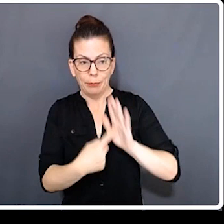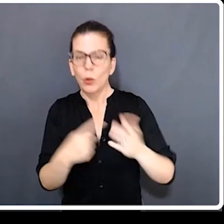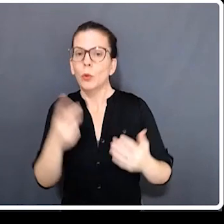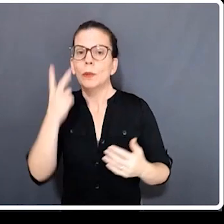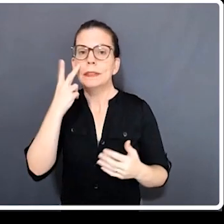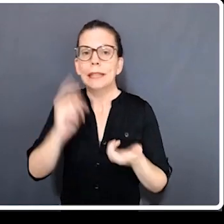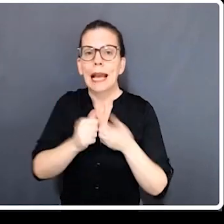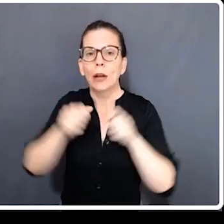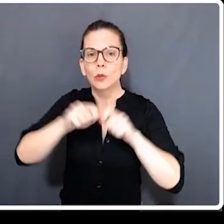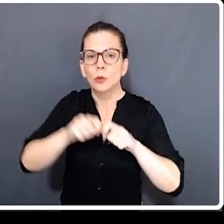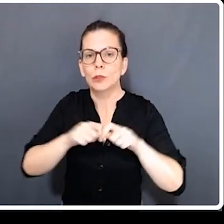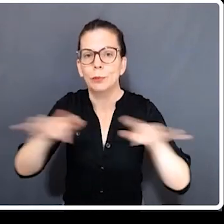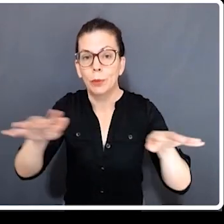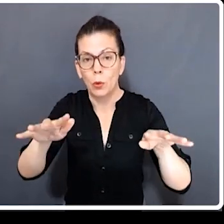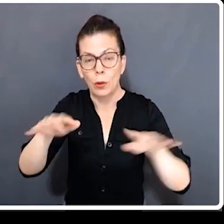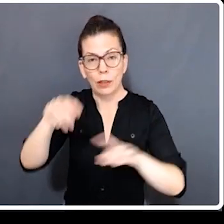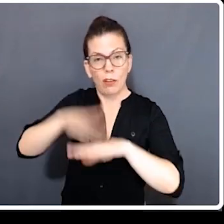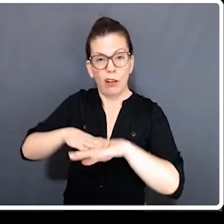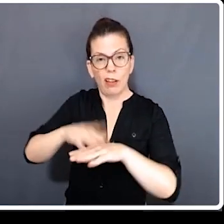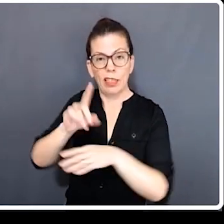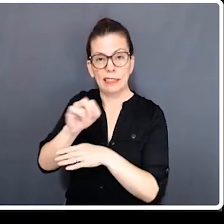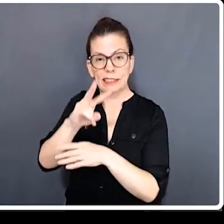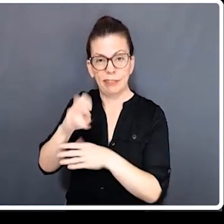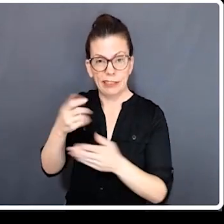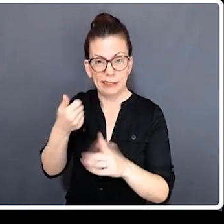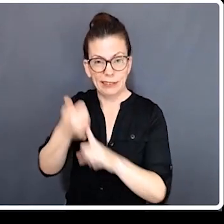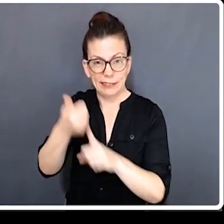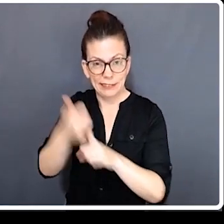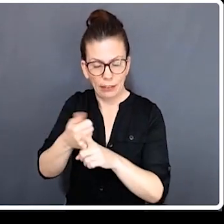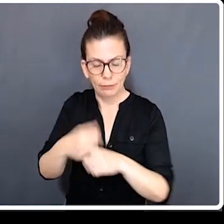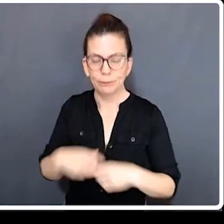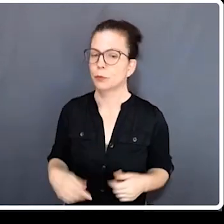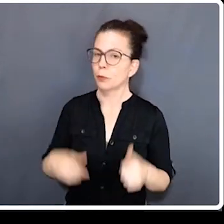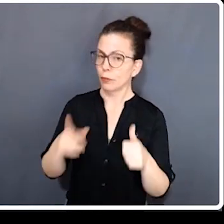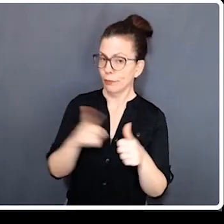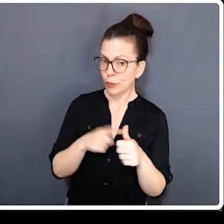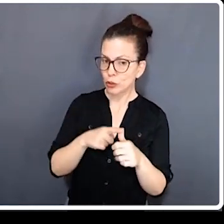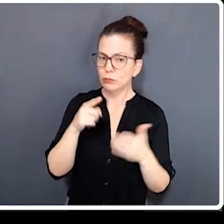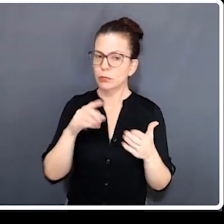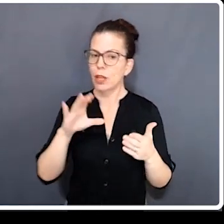we'll see how to deploy it on the device itself. So the first thing is we'll go into components